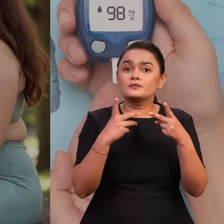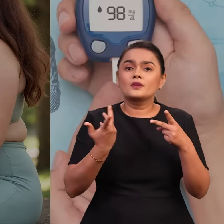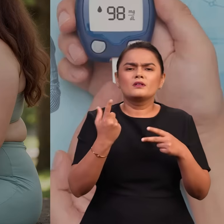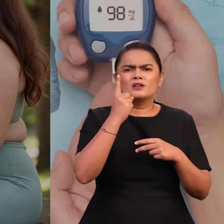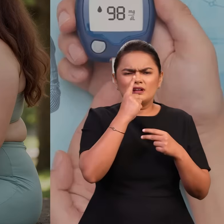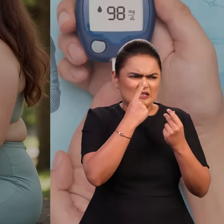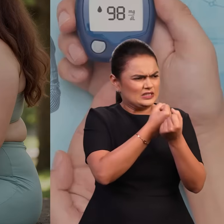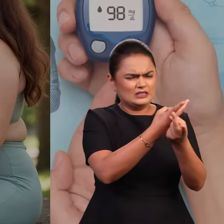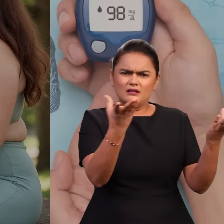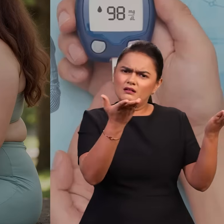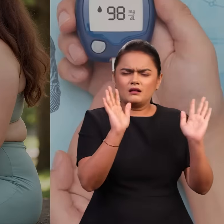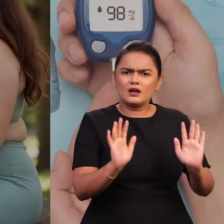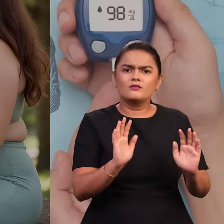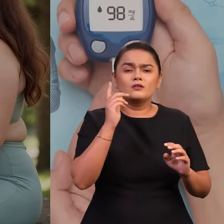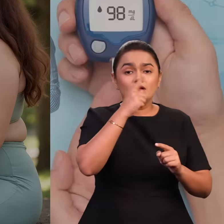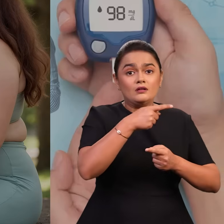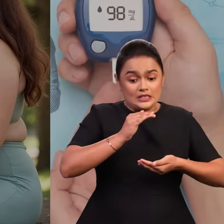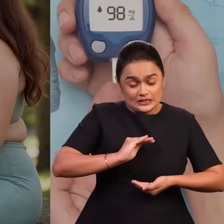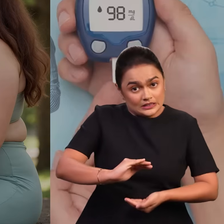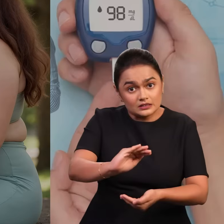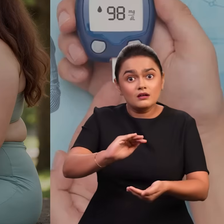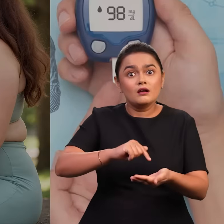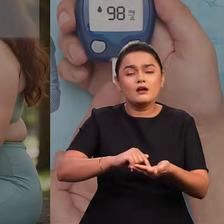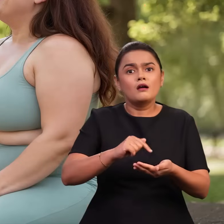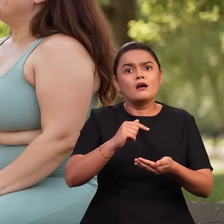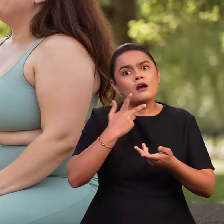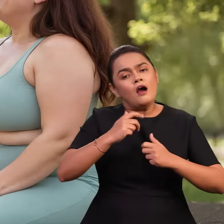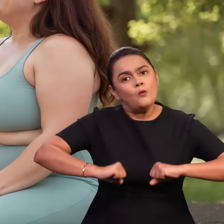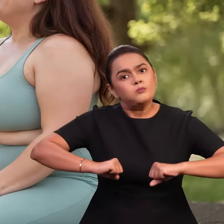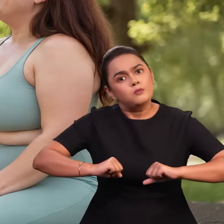there are so many girls who are on a higher weight side since birth,